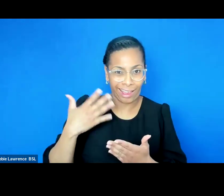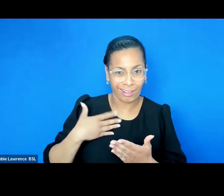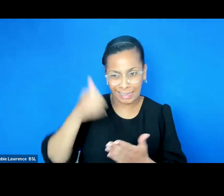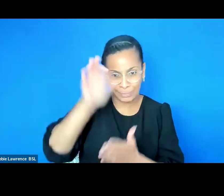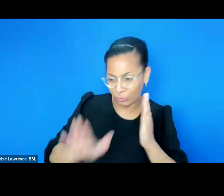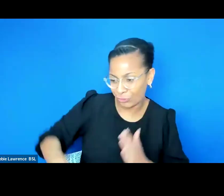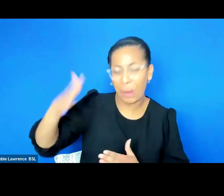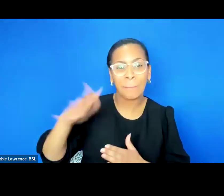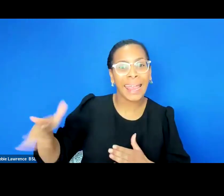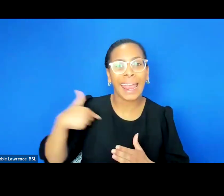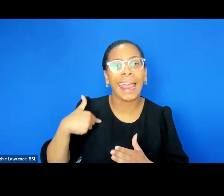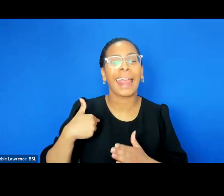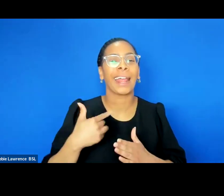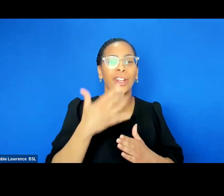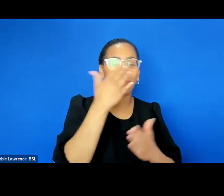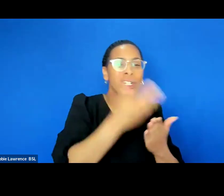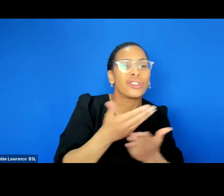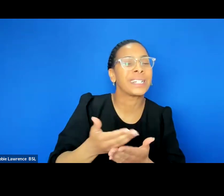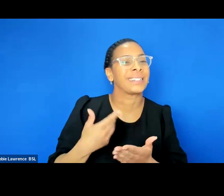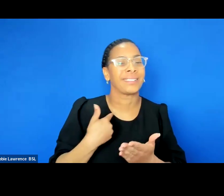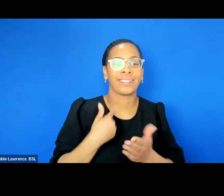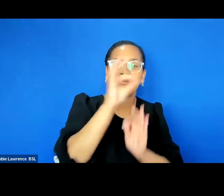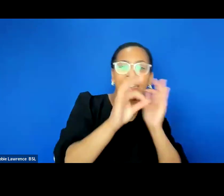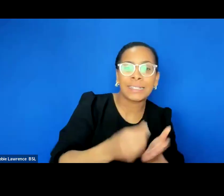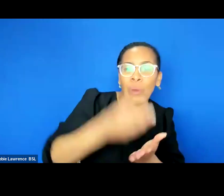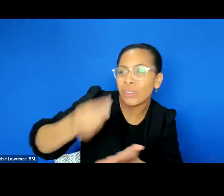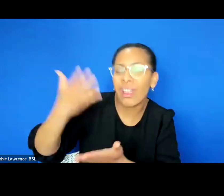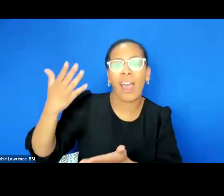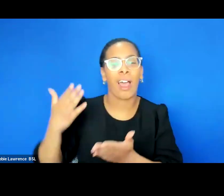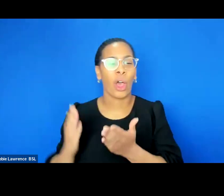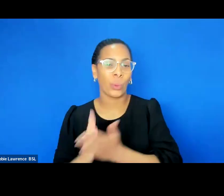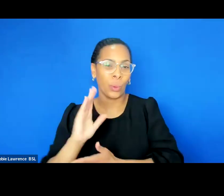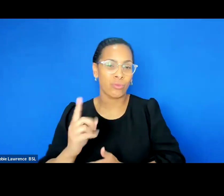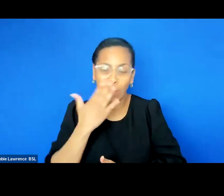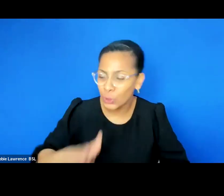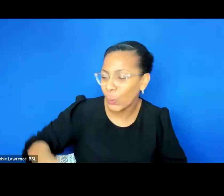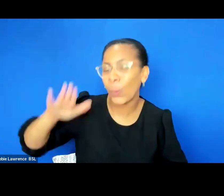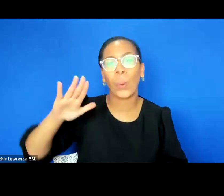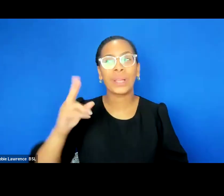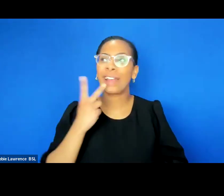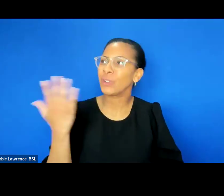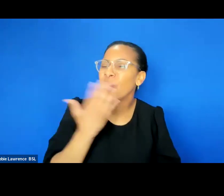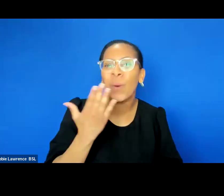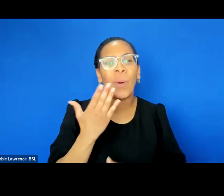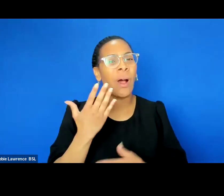and then all that fundraising and volunteer work I'd done throughout primary school, and middle school, and high school, and then in college.